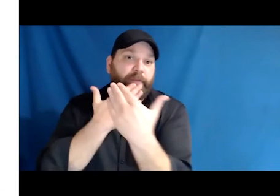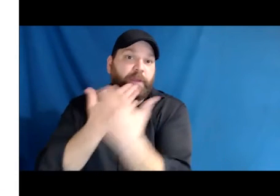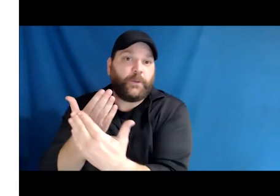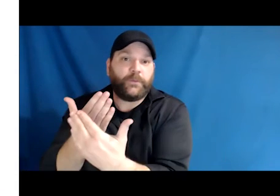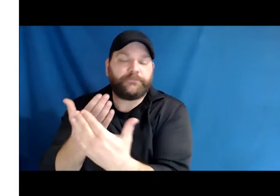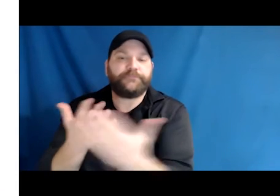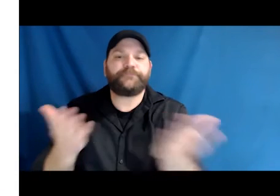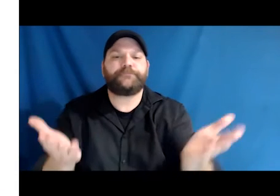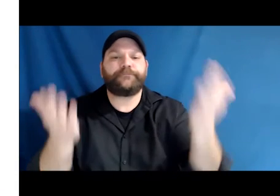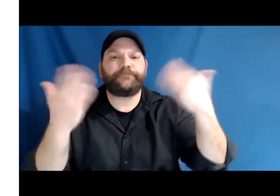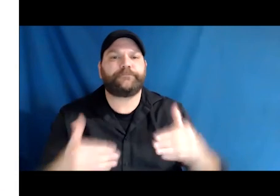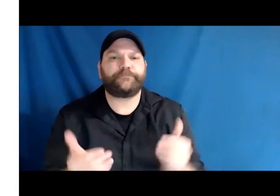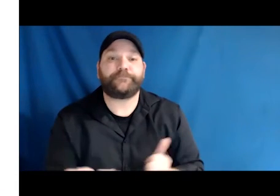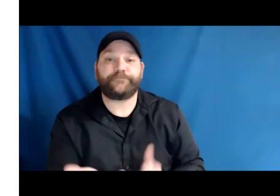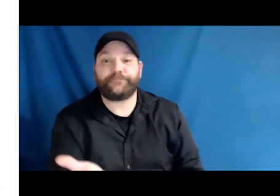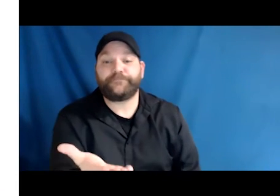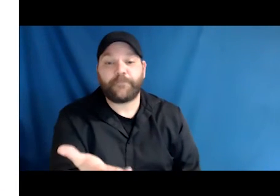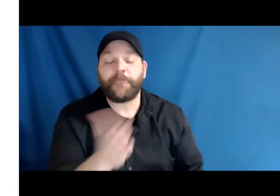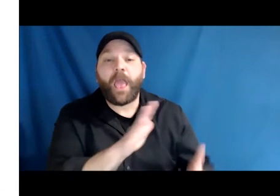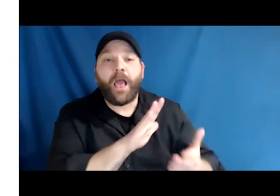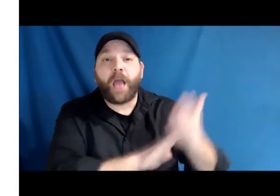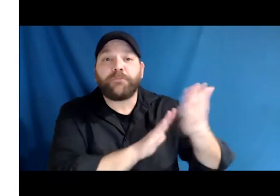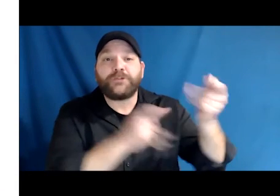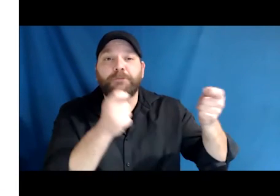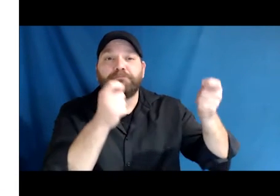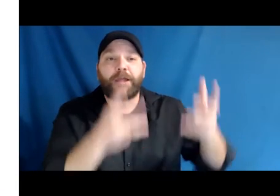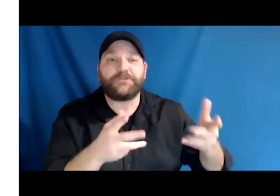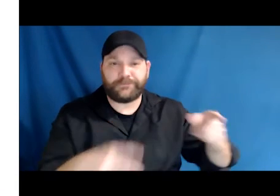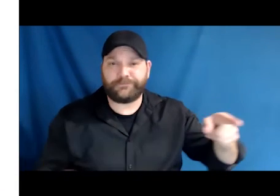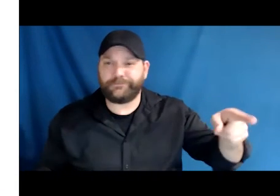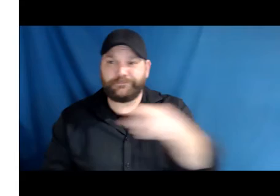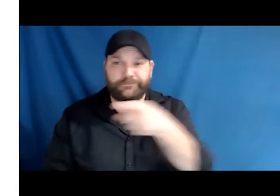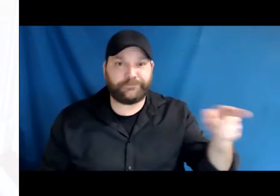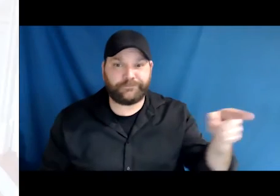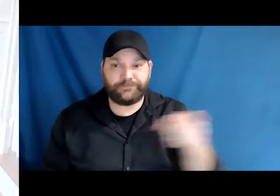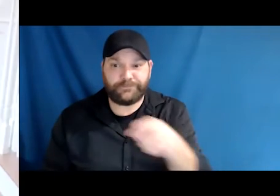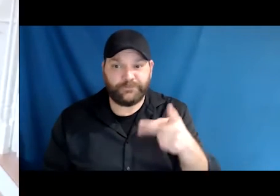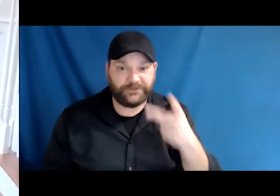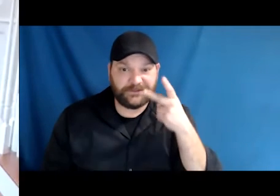They led the efforts to improve operations of our residence halls,